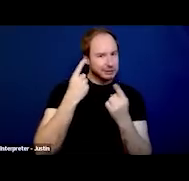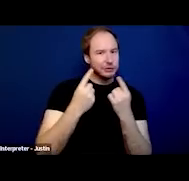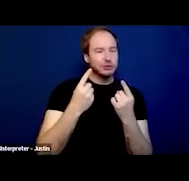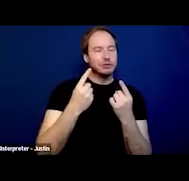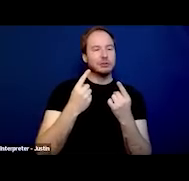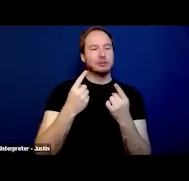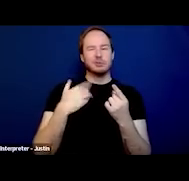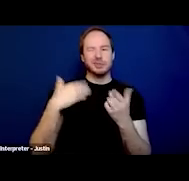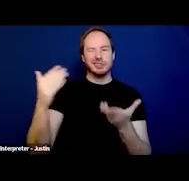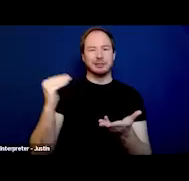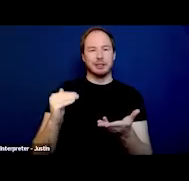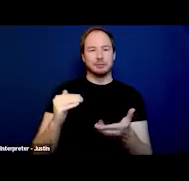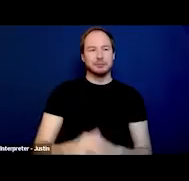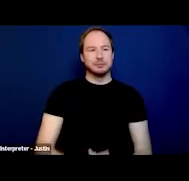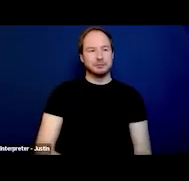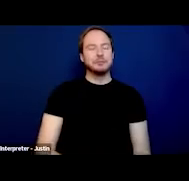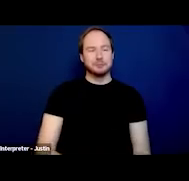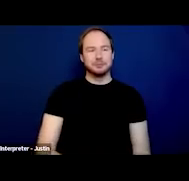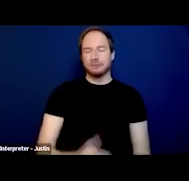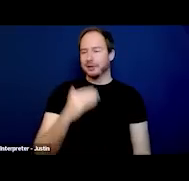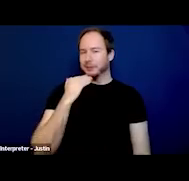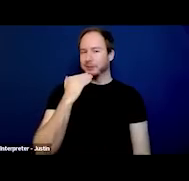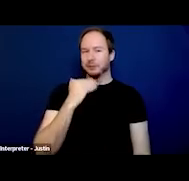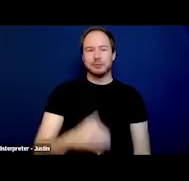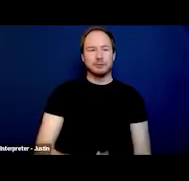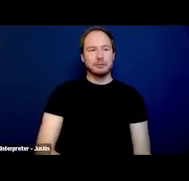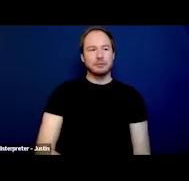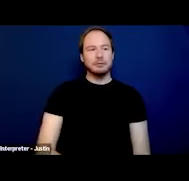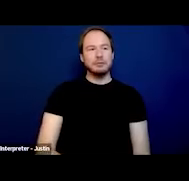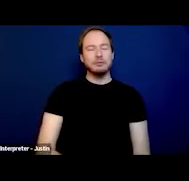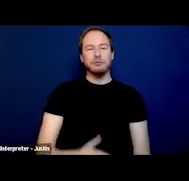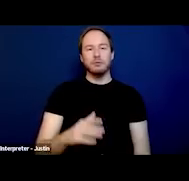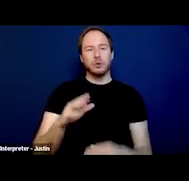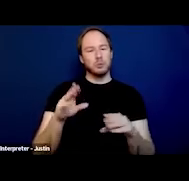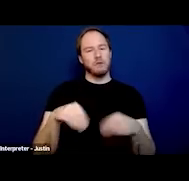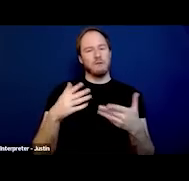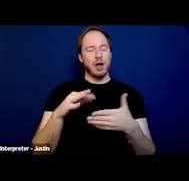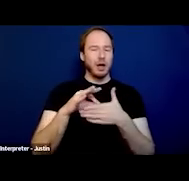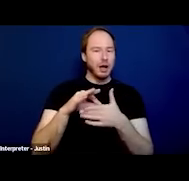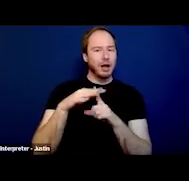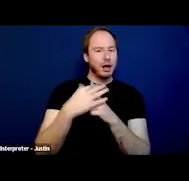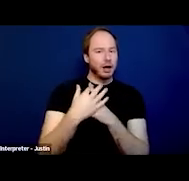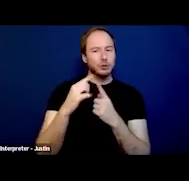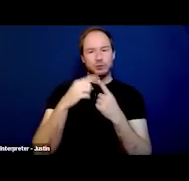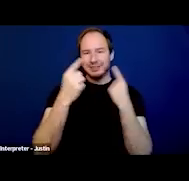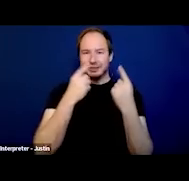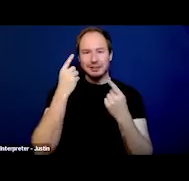Please go ahead to the next slide, Vanessa. Thank you. Wanna provide some contexts and things for people to consider when we're trying to understand